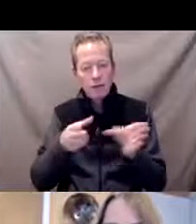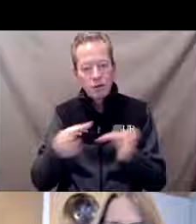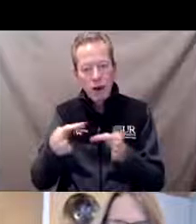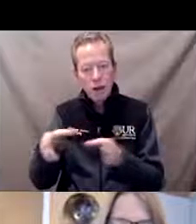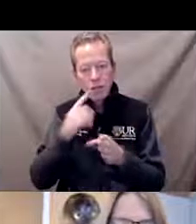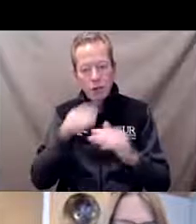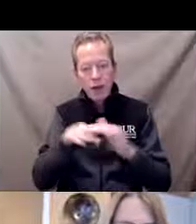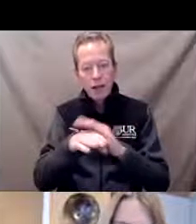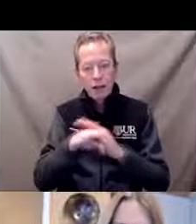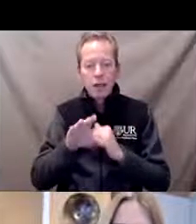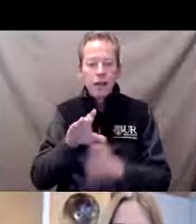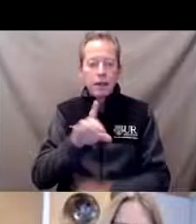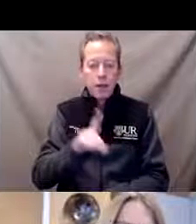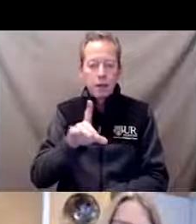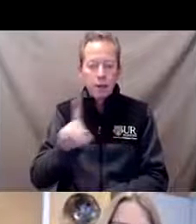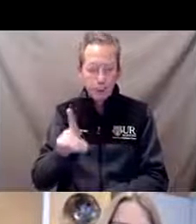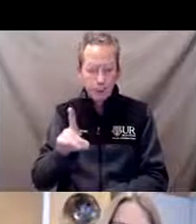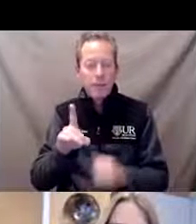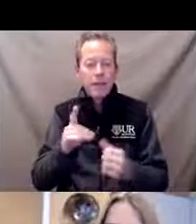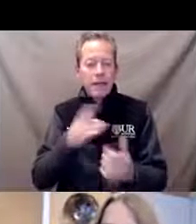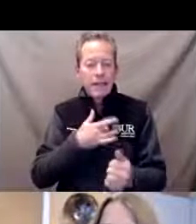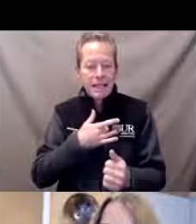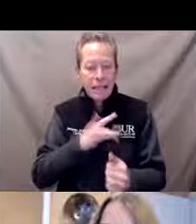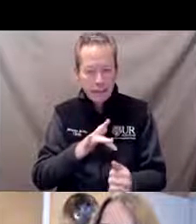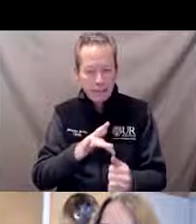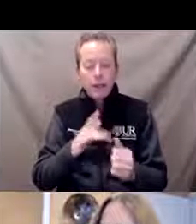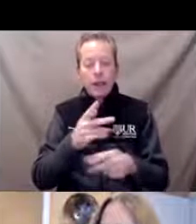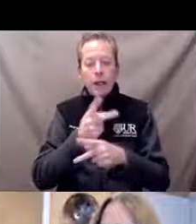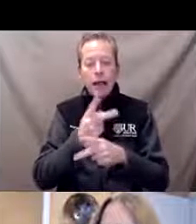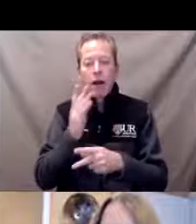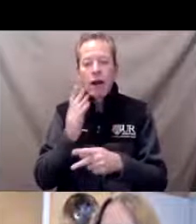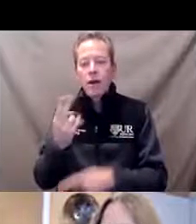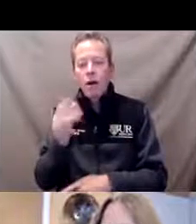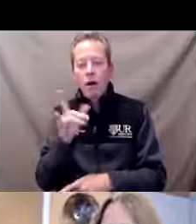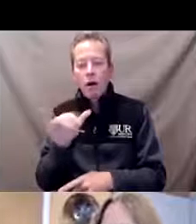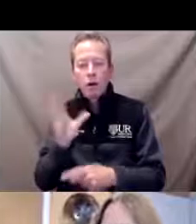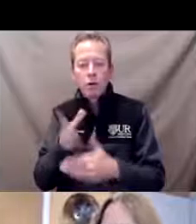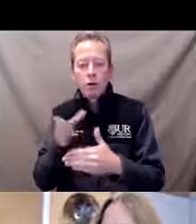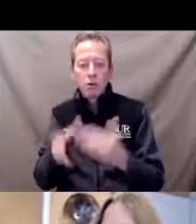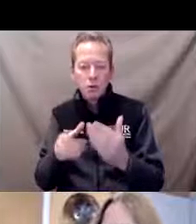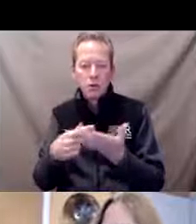sensitive care and Holly will conclude with discussing some local resources to support